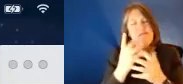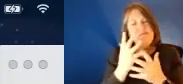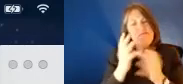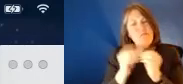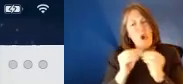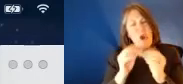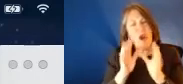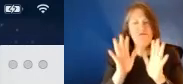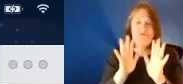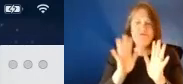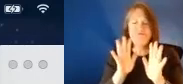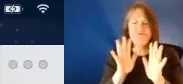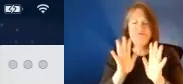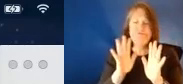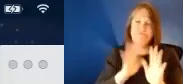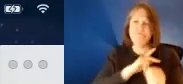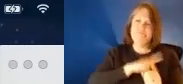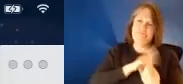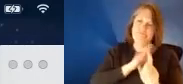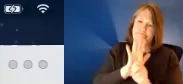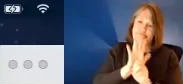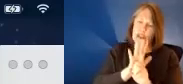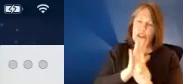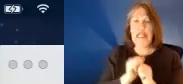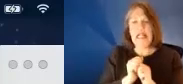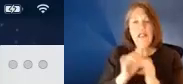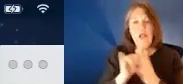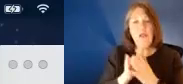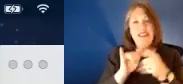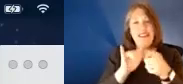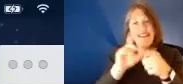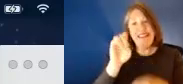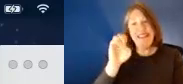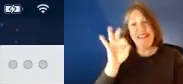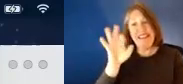of your presentation. This is the default. 06:53:47 You are welcome to use the default